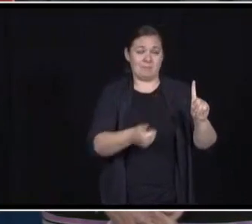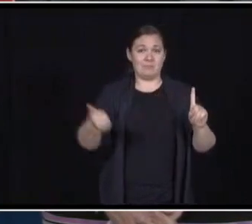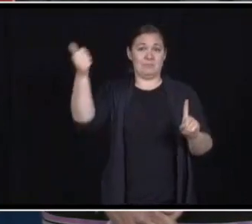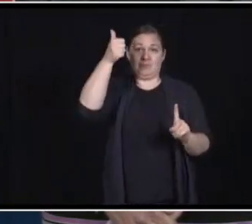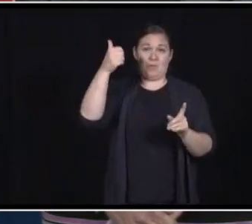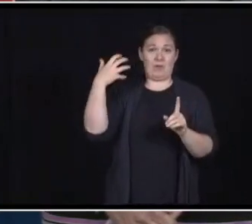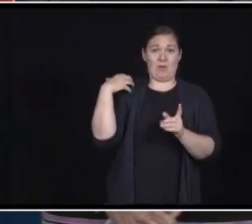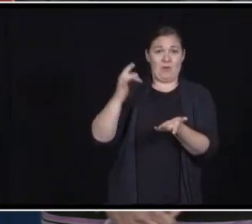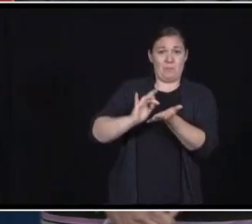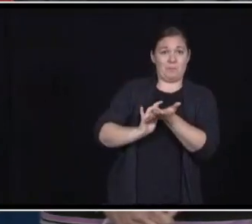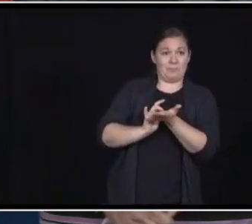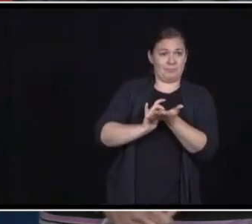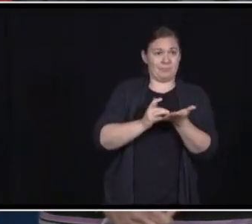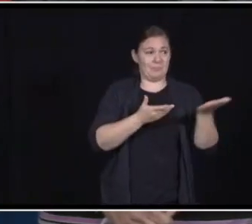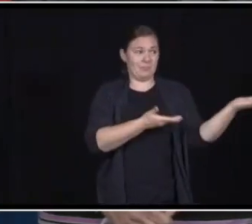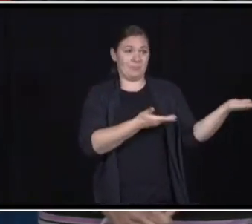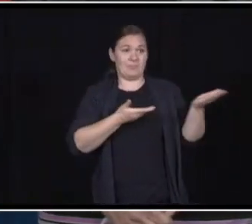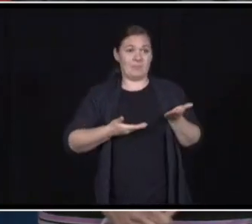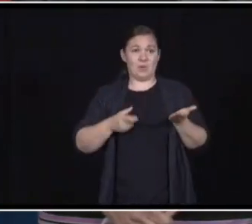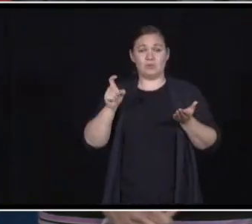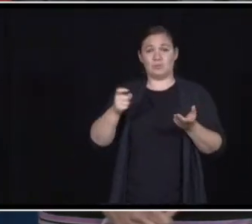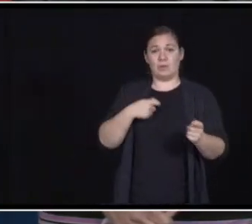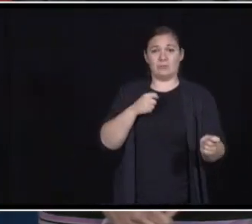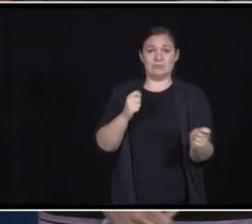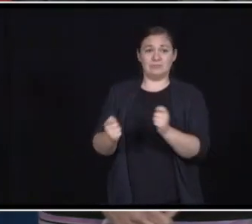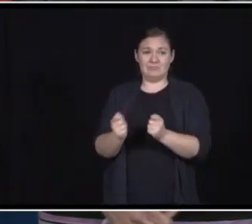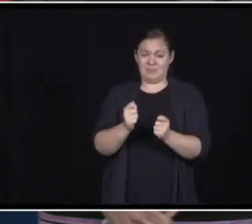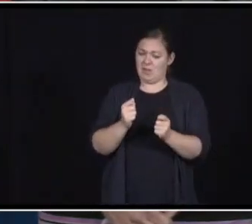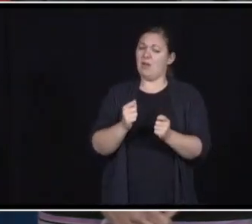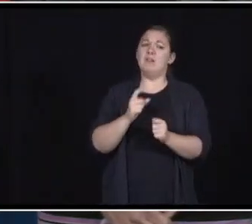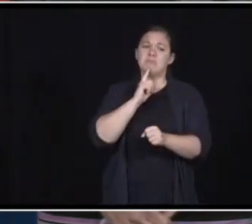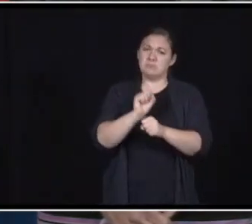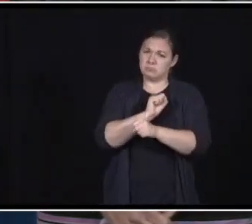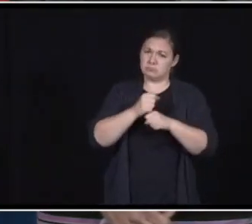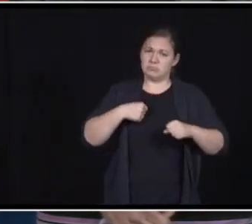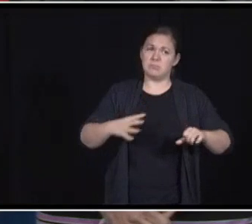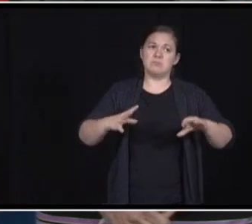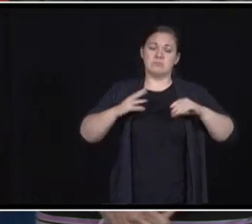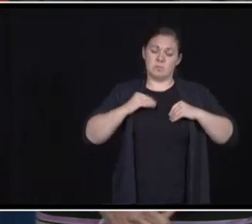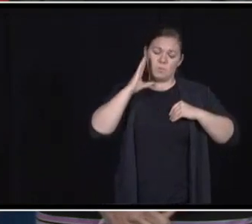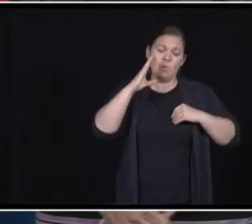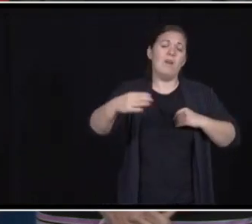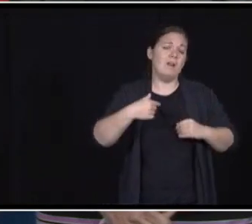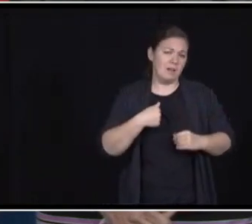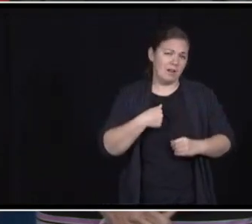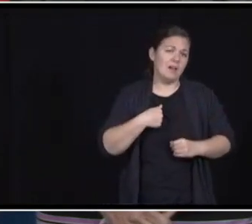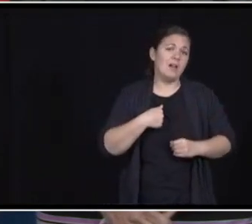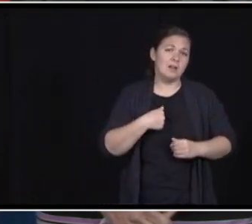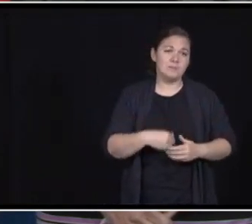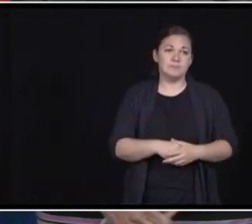find a resolution. And I hope we can do that. We really seek to reduce the risk.